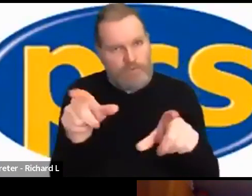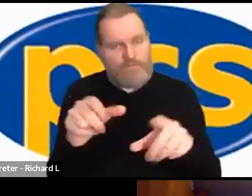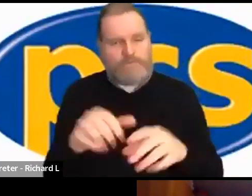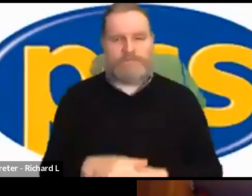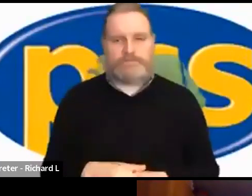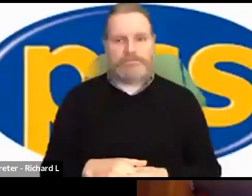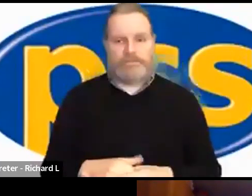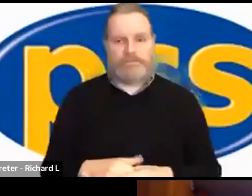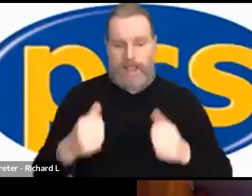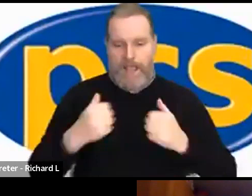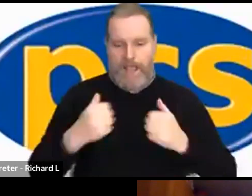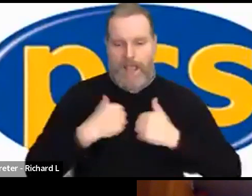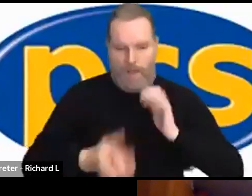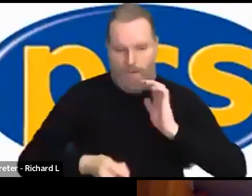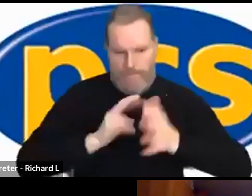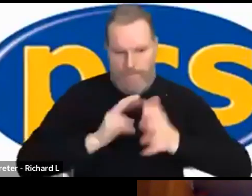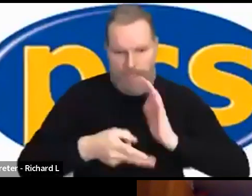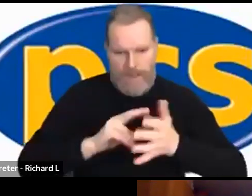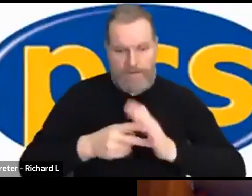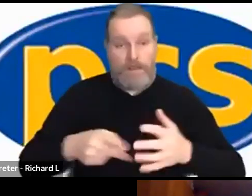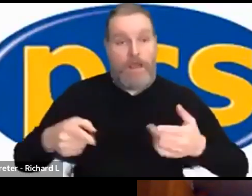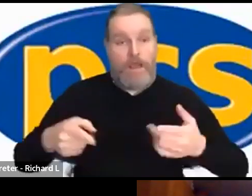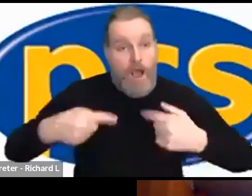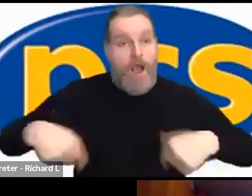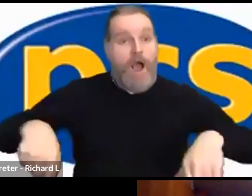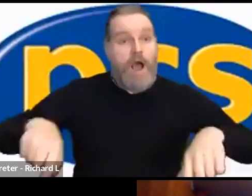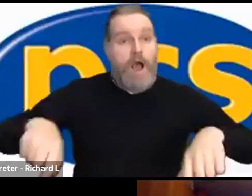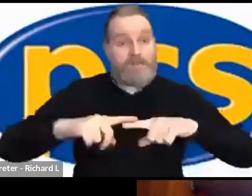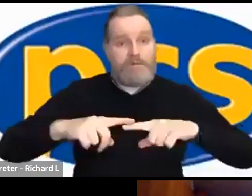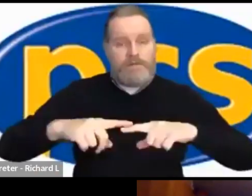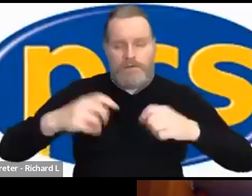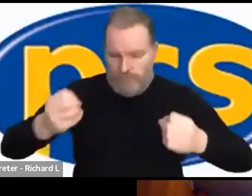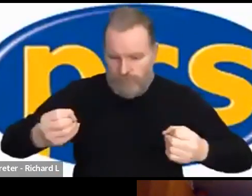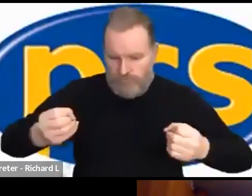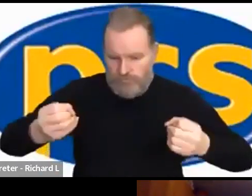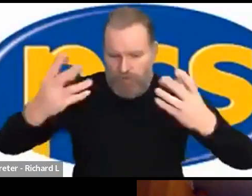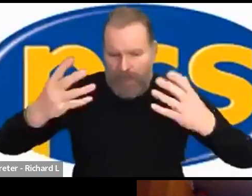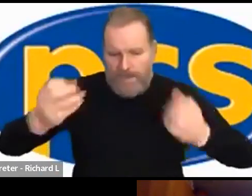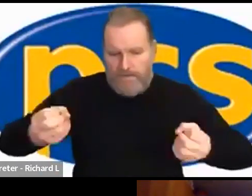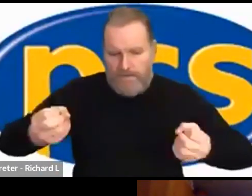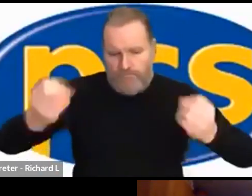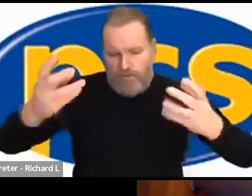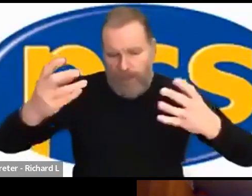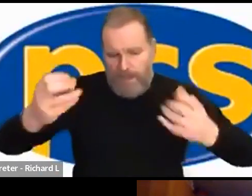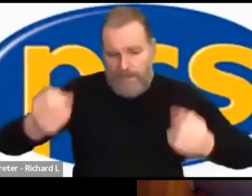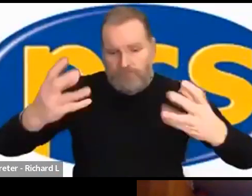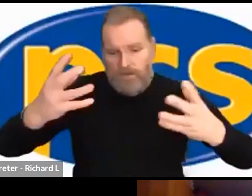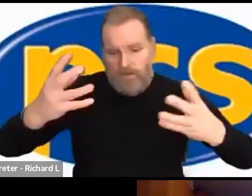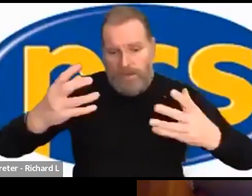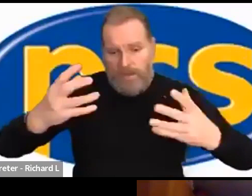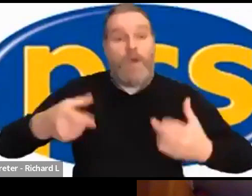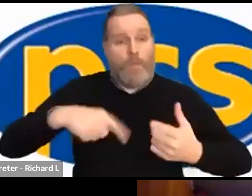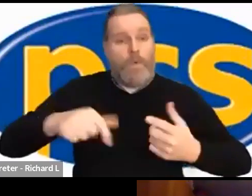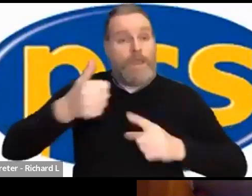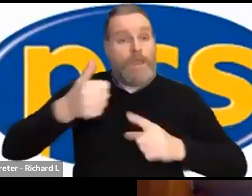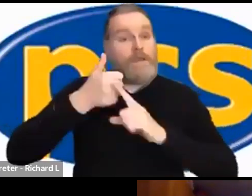striking for everyone else. e else, because our strategy is to else, because our strategy is to get members to mbers doing mbers doing key work to come out for sustained industrial action and support